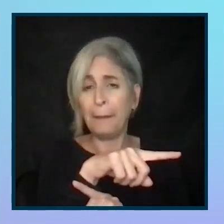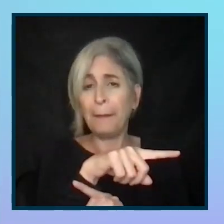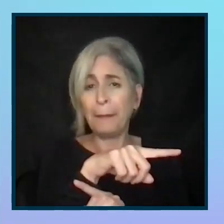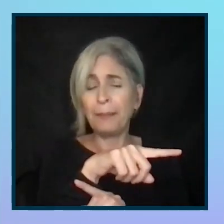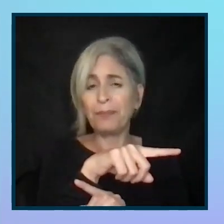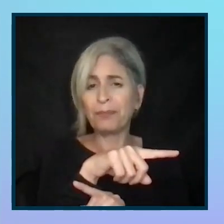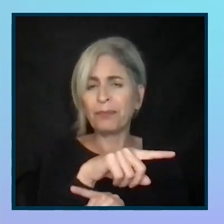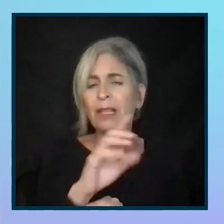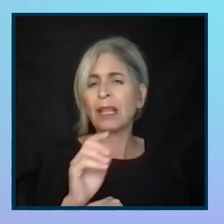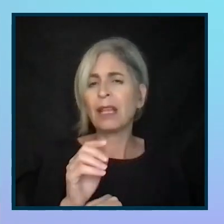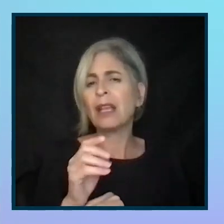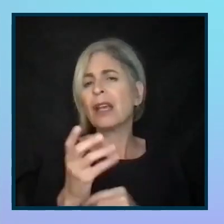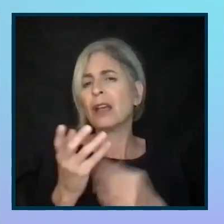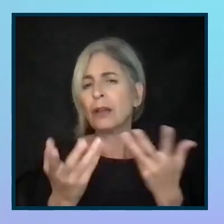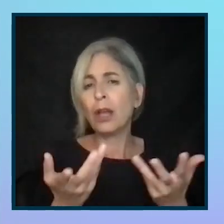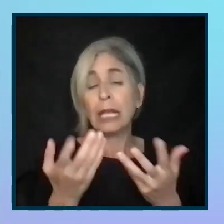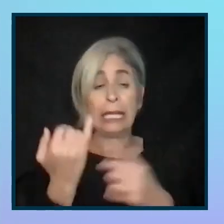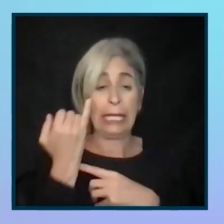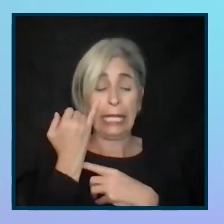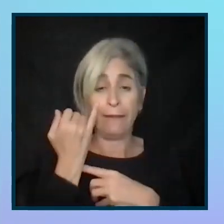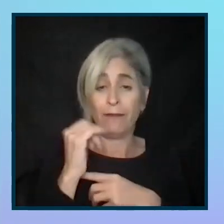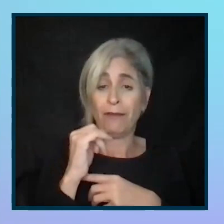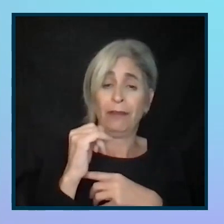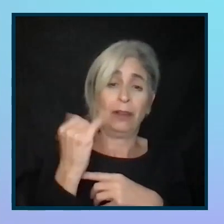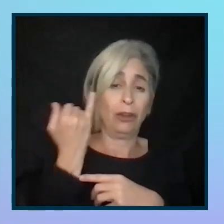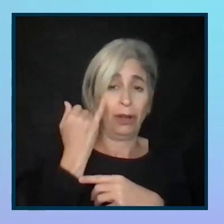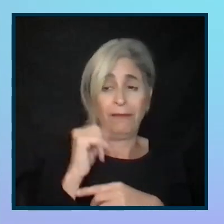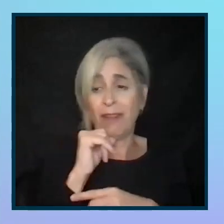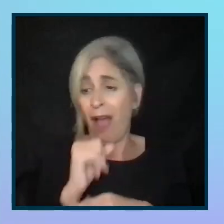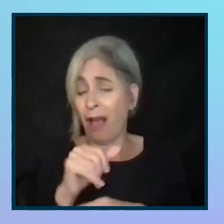And so whether or not they are on board